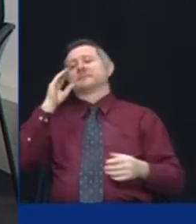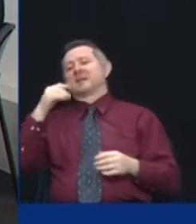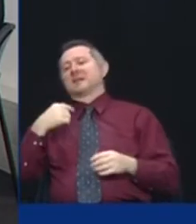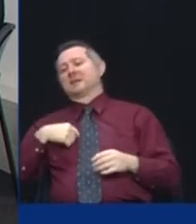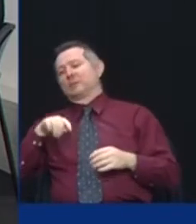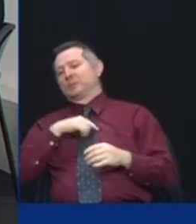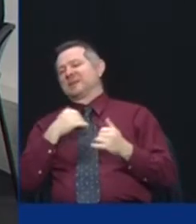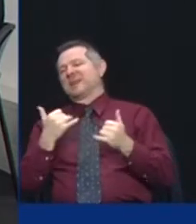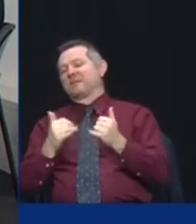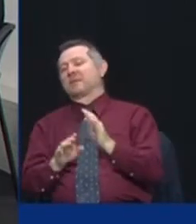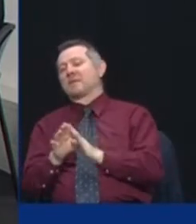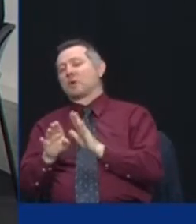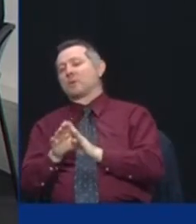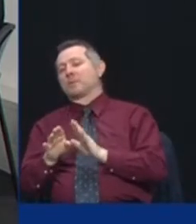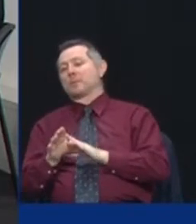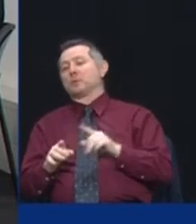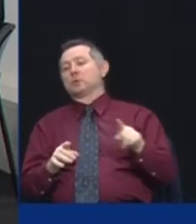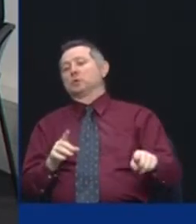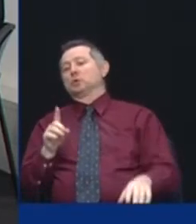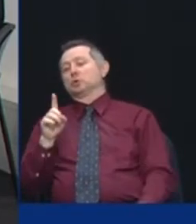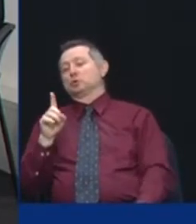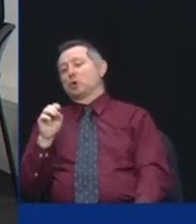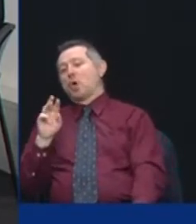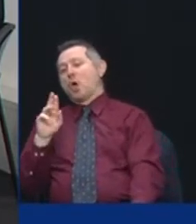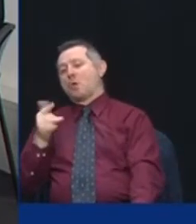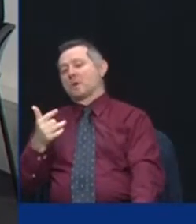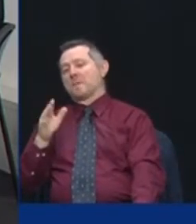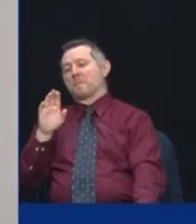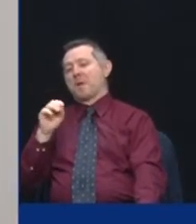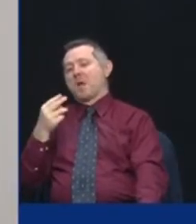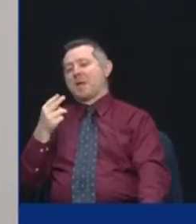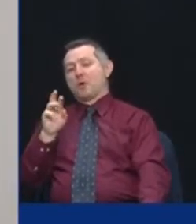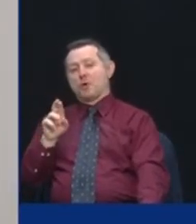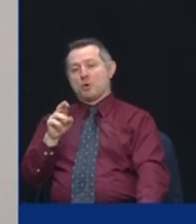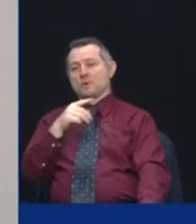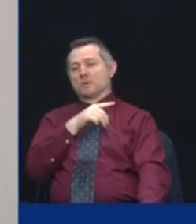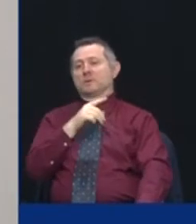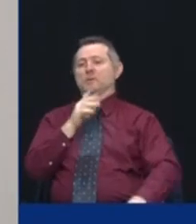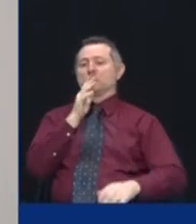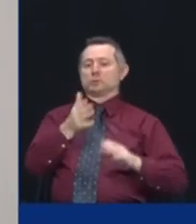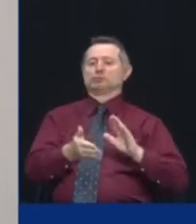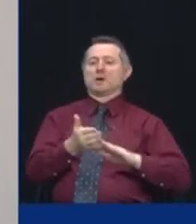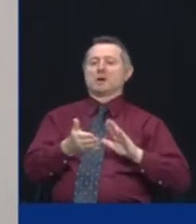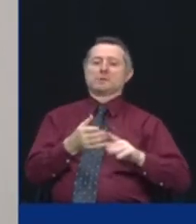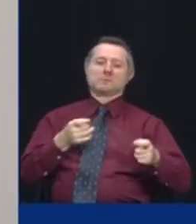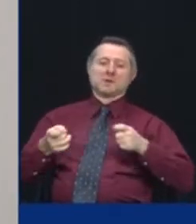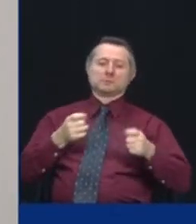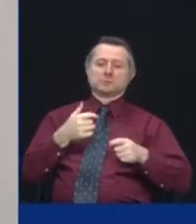WE ARE DEVELOPING IT RIGHT NOW.